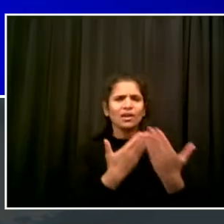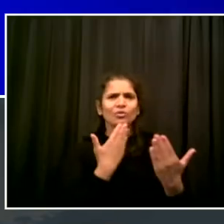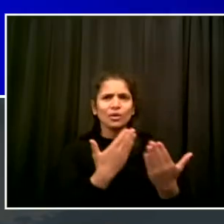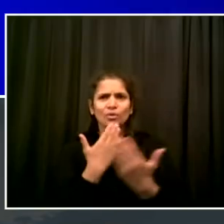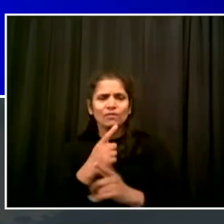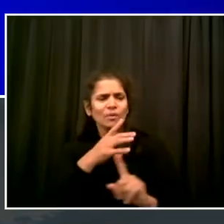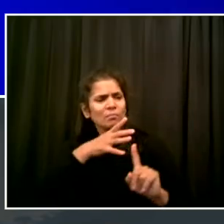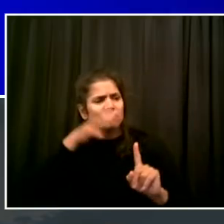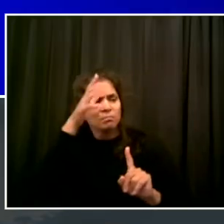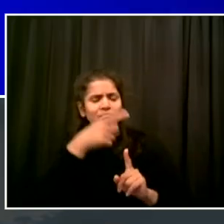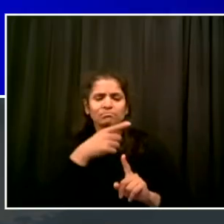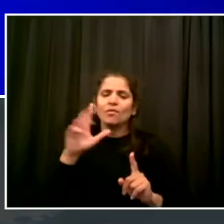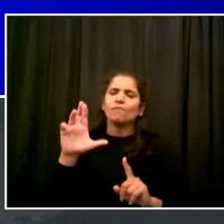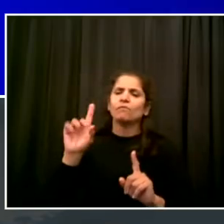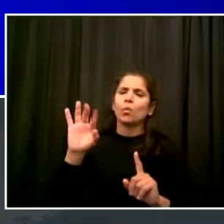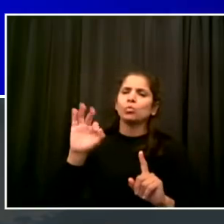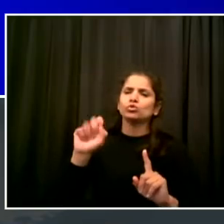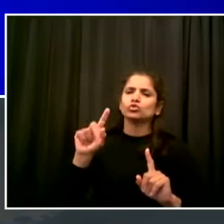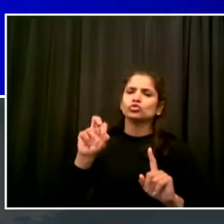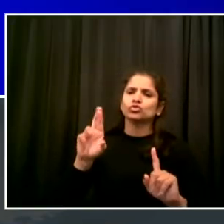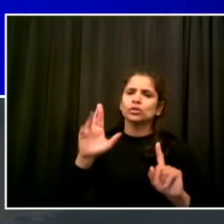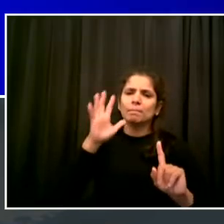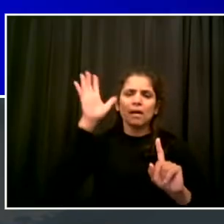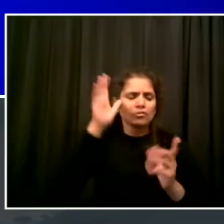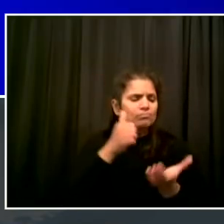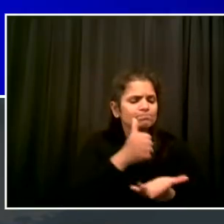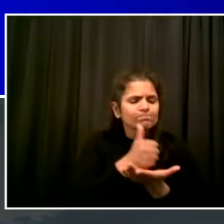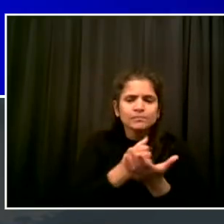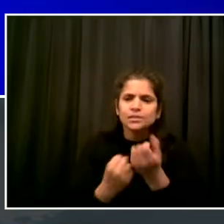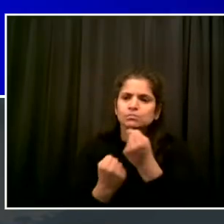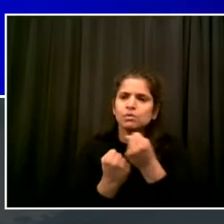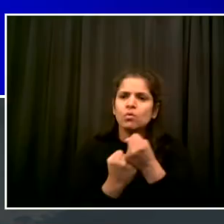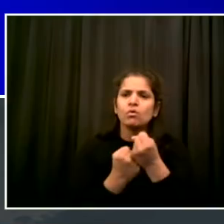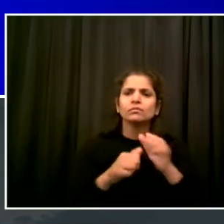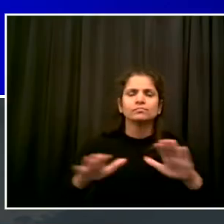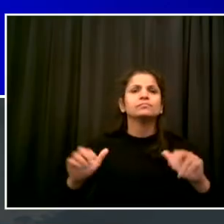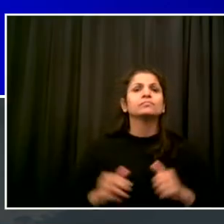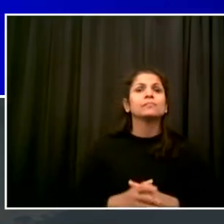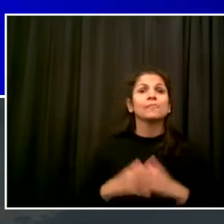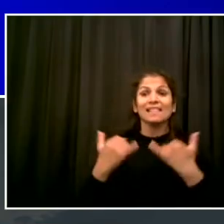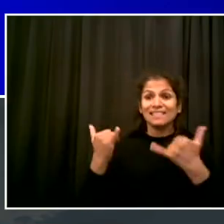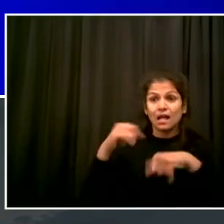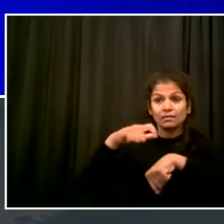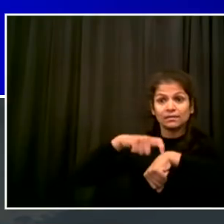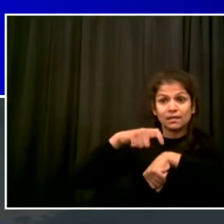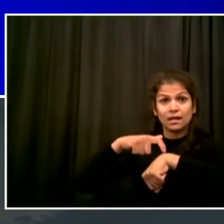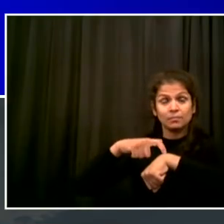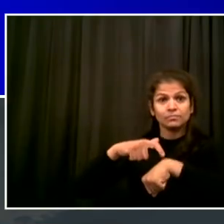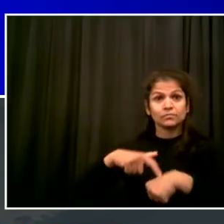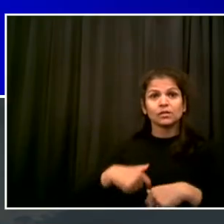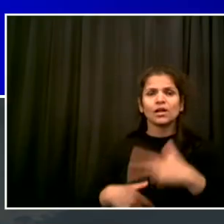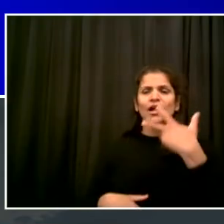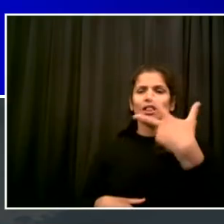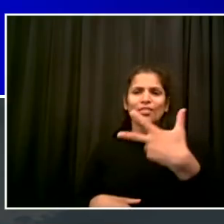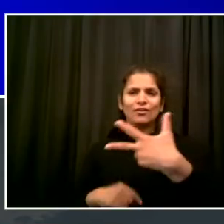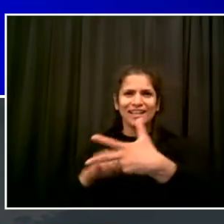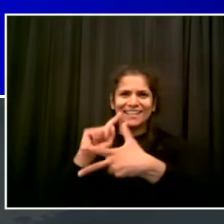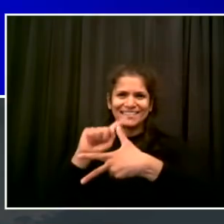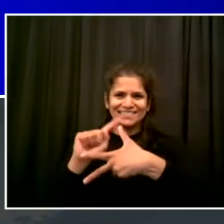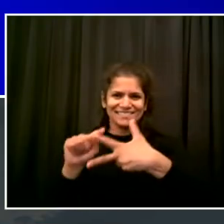TO HELP YOUNG PEOPLE AND MOVE